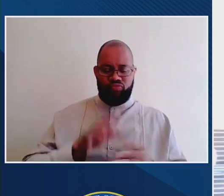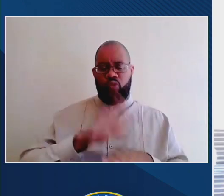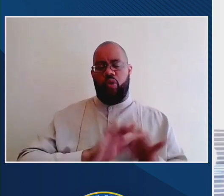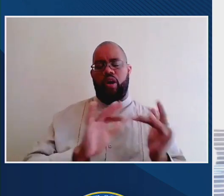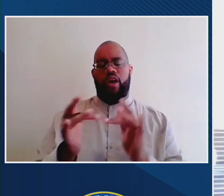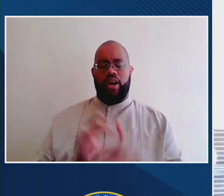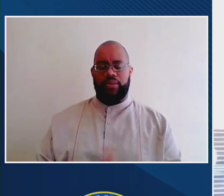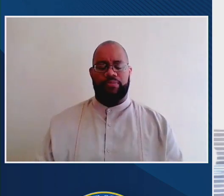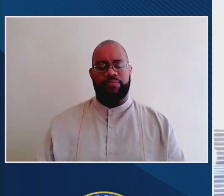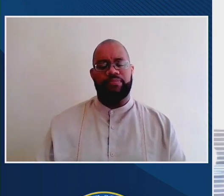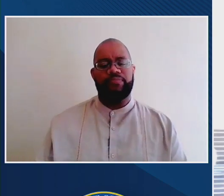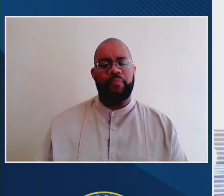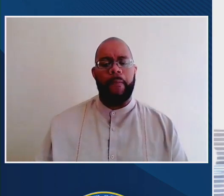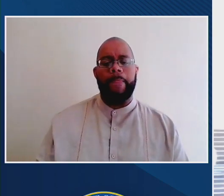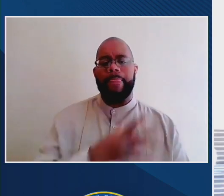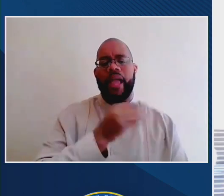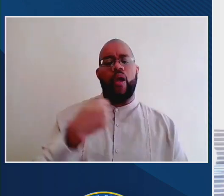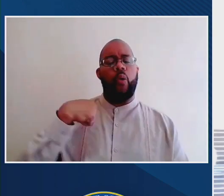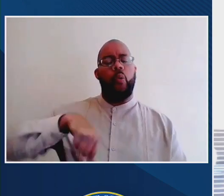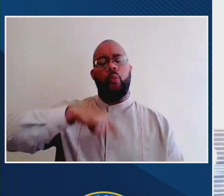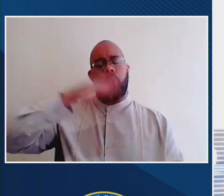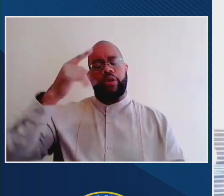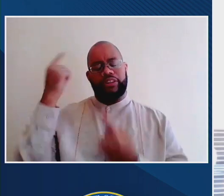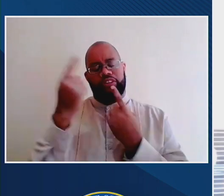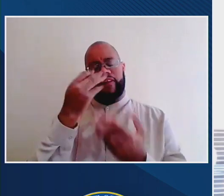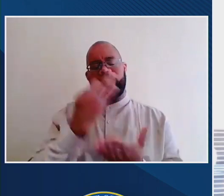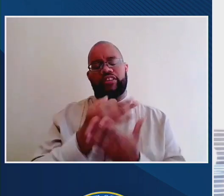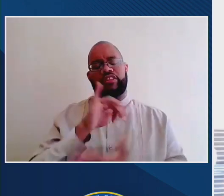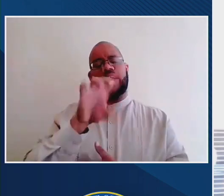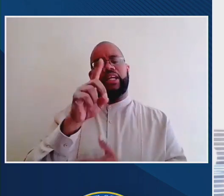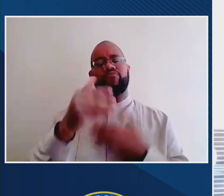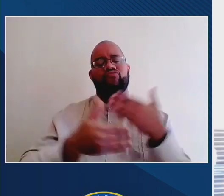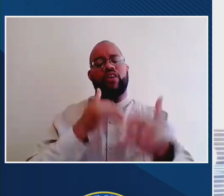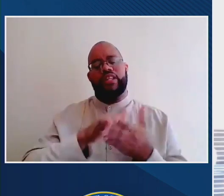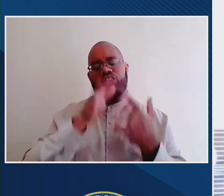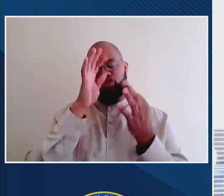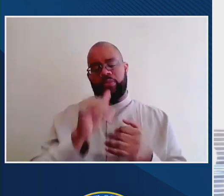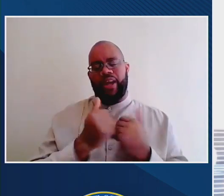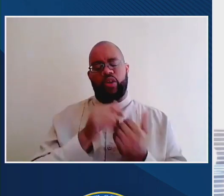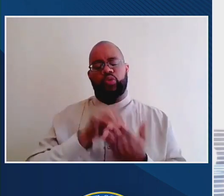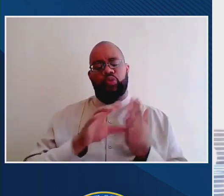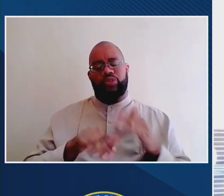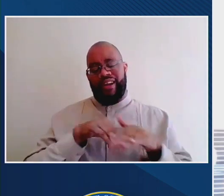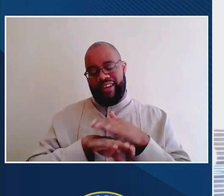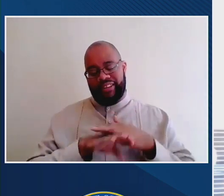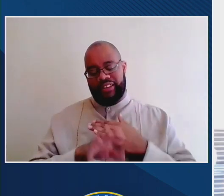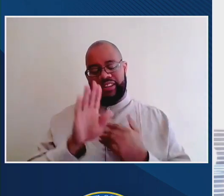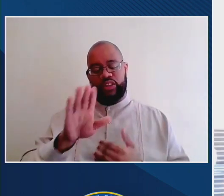And we will be considering financial aid processes that determine how students access their student aid that goes to